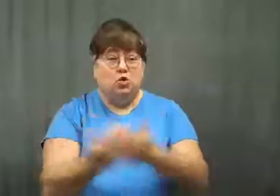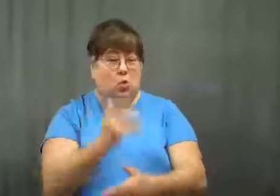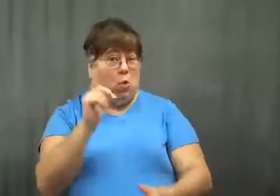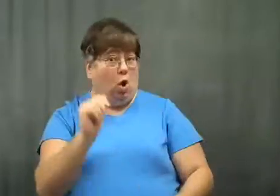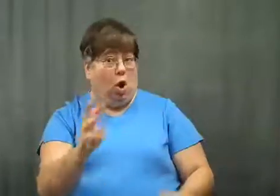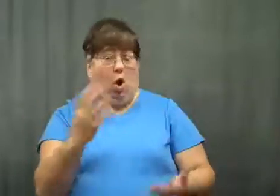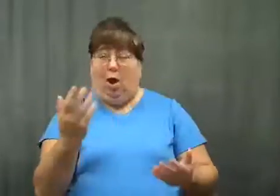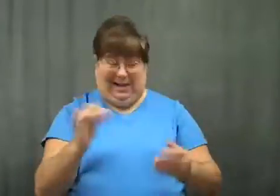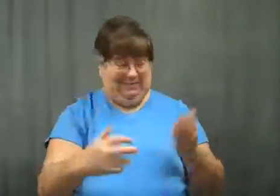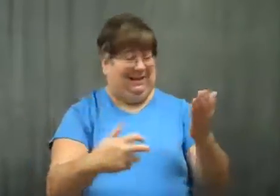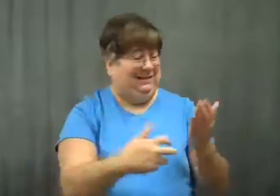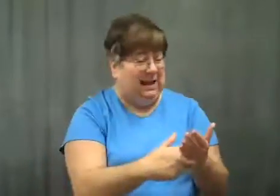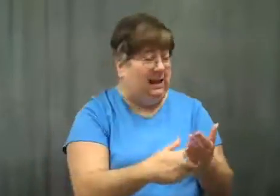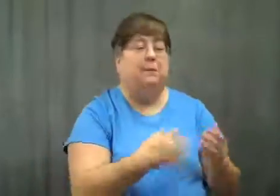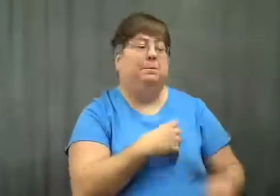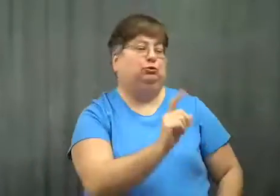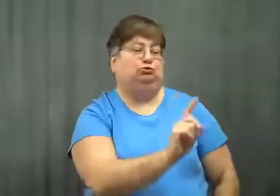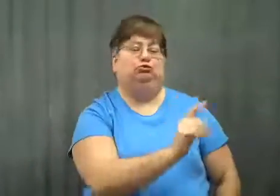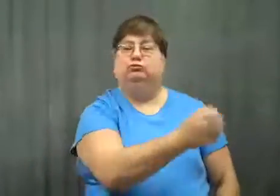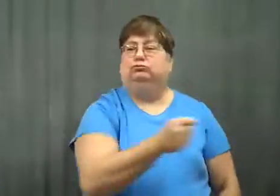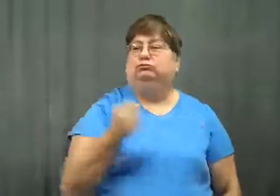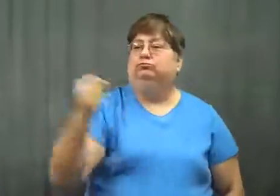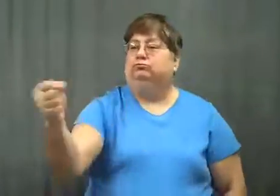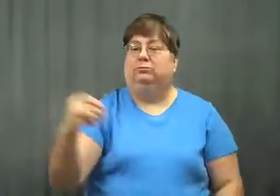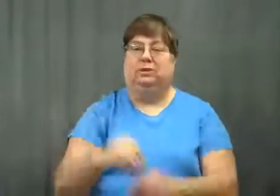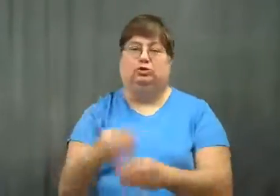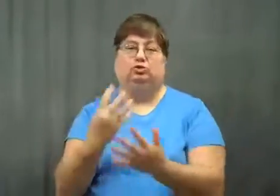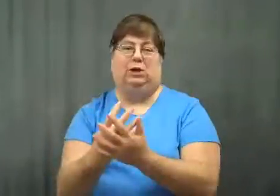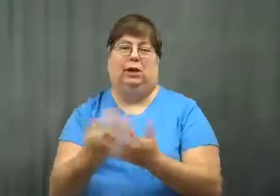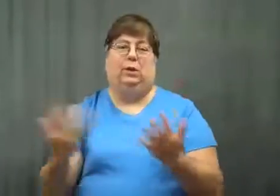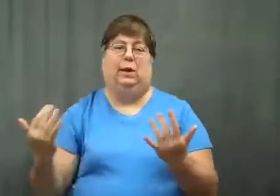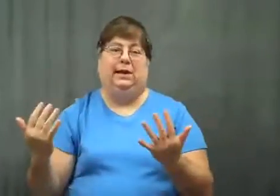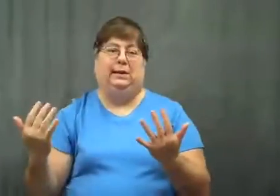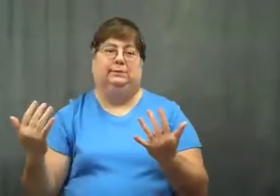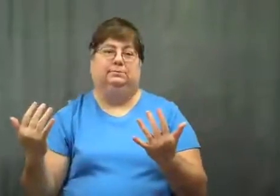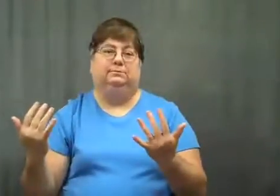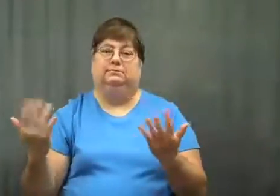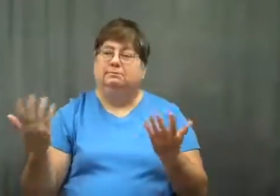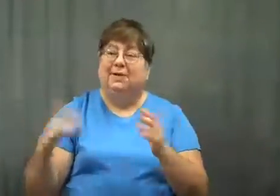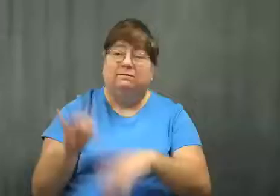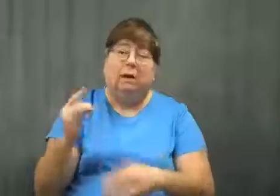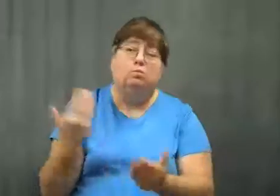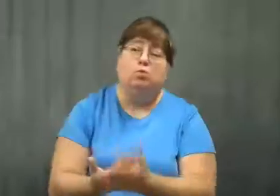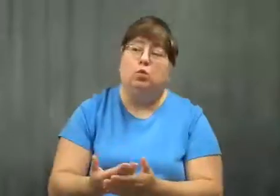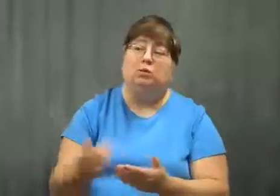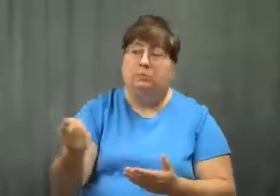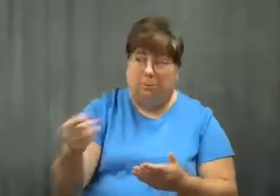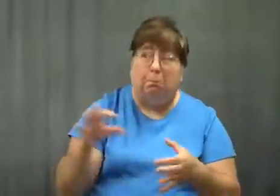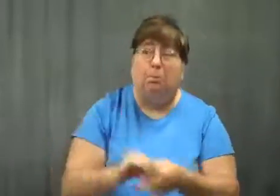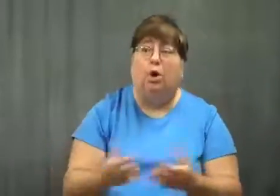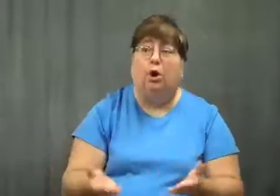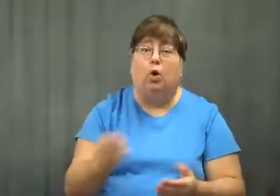But under the new law, the police could ticket someone, and hold them. The person would have to wait in jail until his/her status was determined.